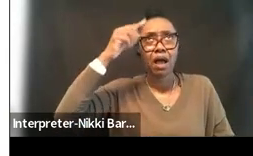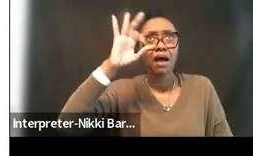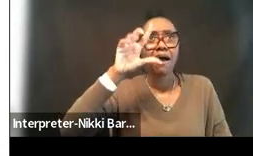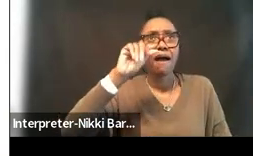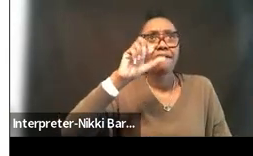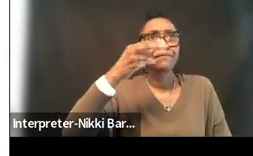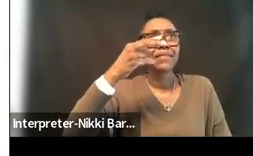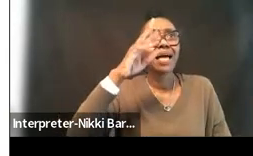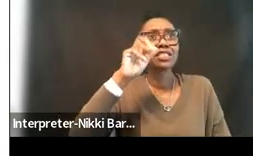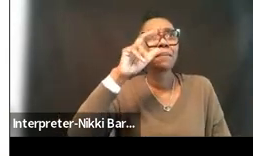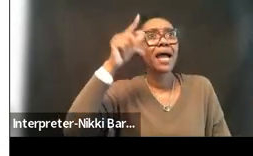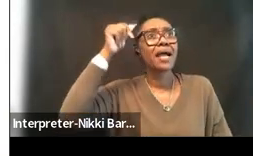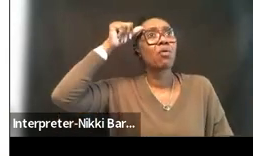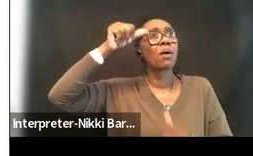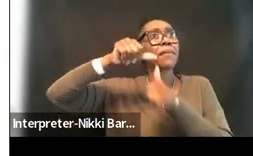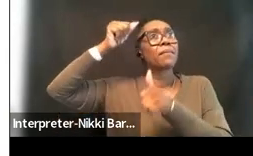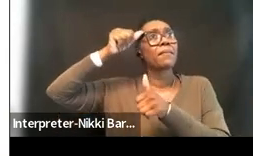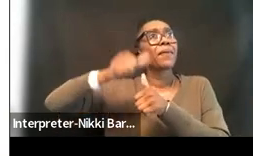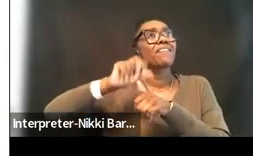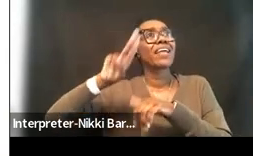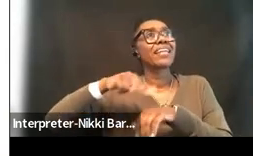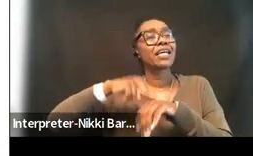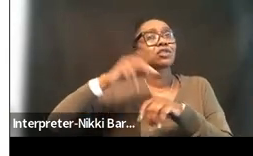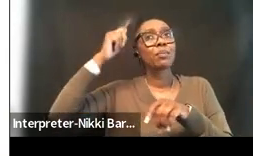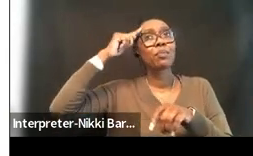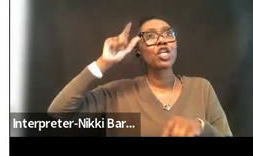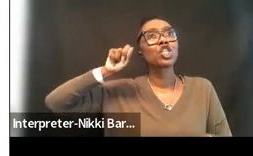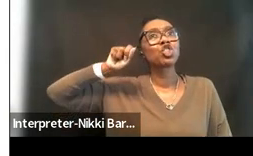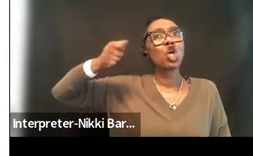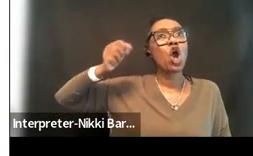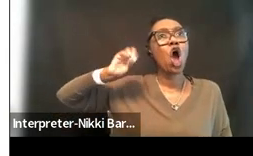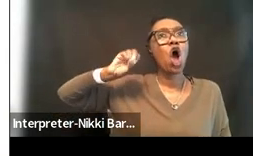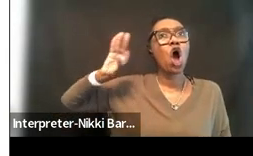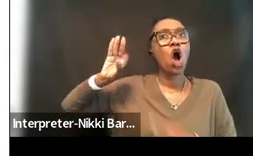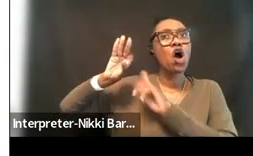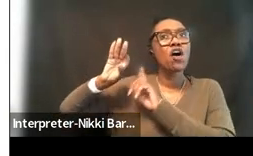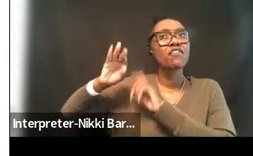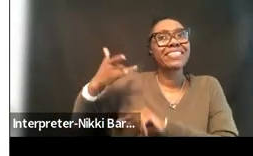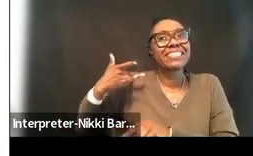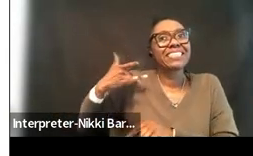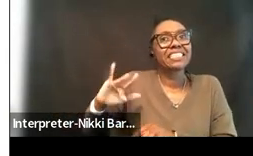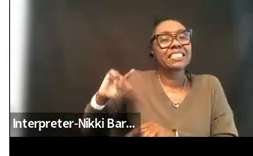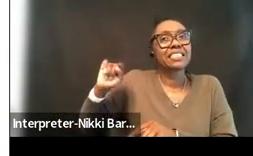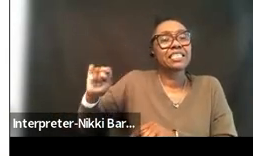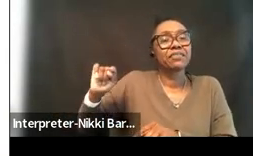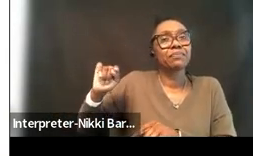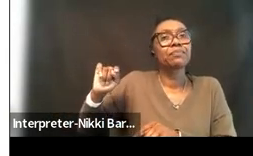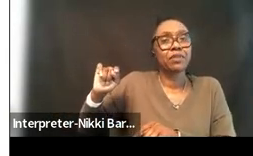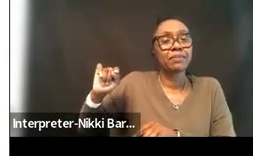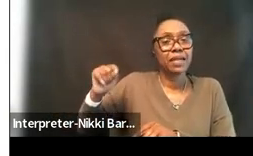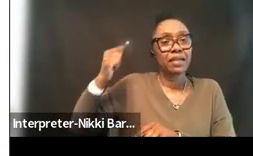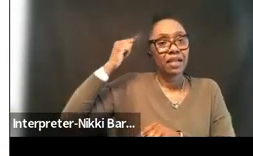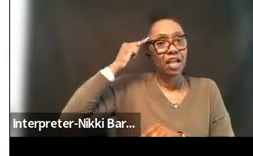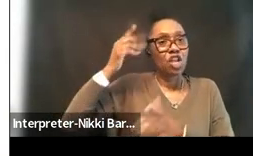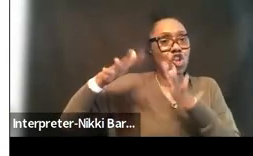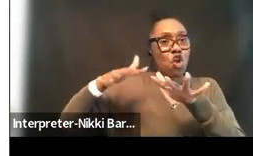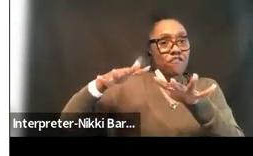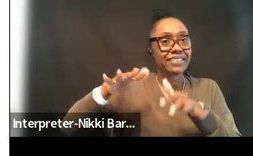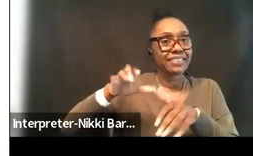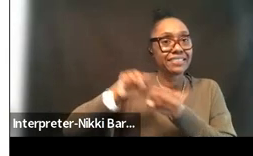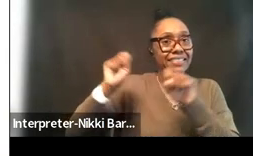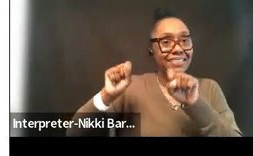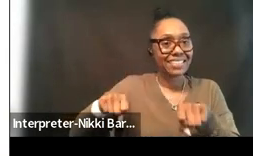And there's no way to naturally have the brain turn off the sympathetic nervous system and reactivate the parasympathetic nervous system.